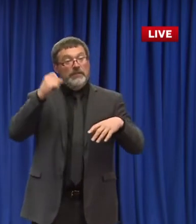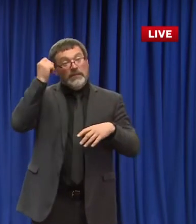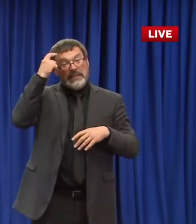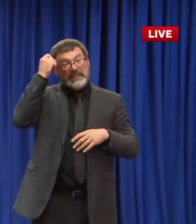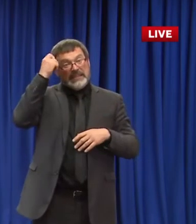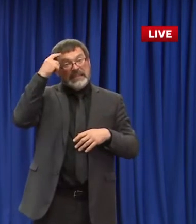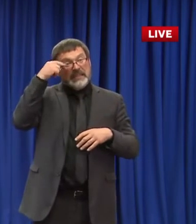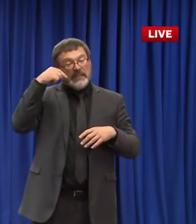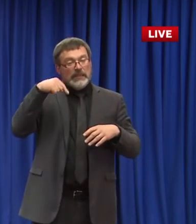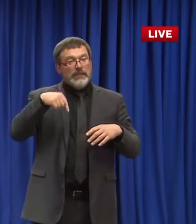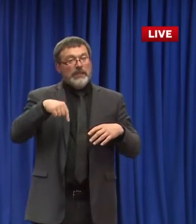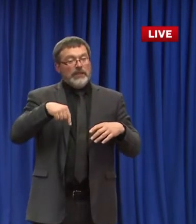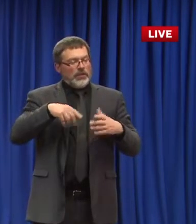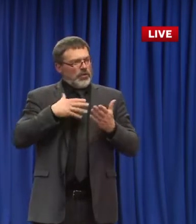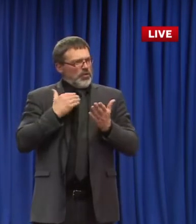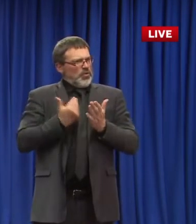WE LET’S ALSO REMEMBER THESE ARE COMPLETELY UNCHARTED WATERS.